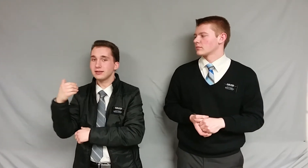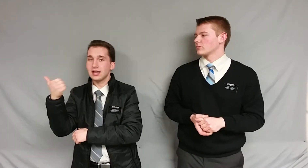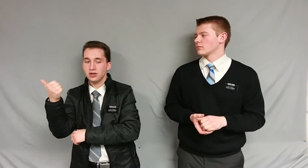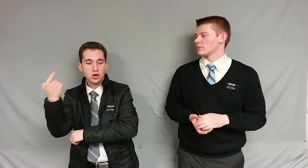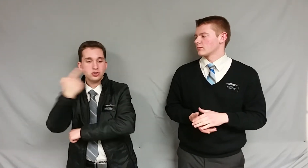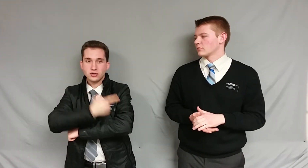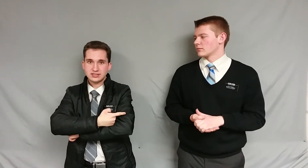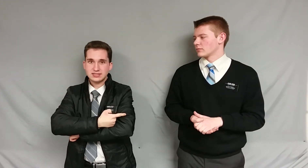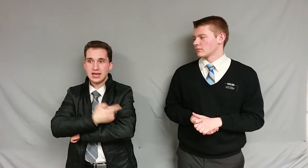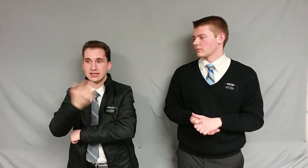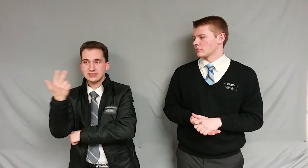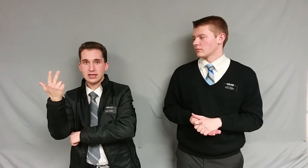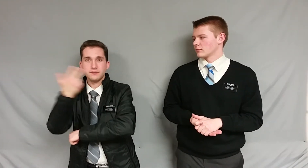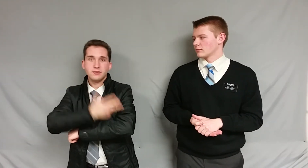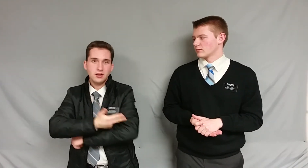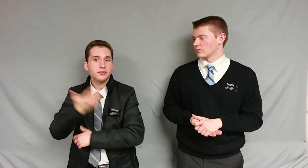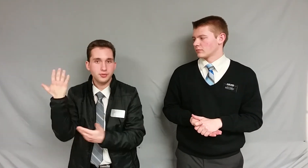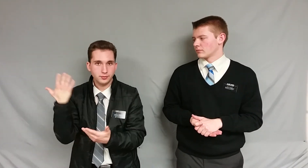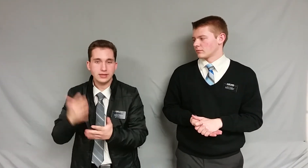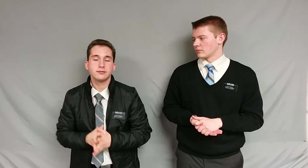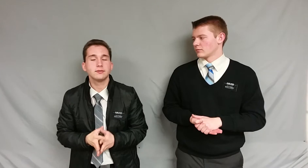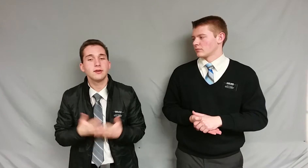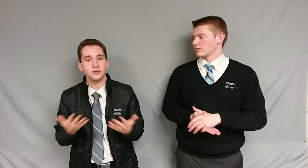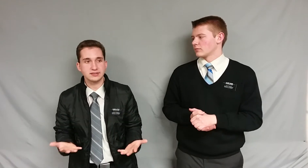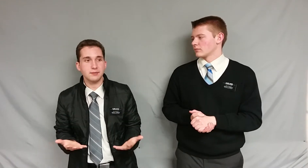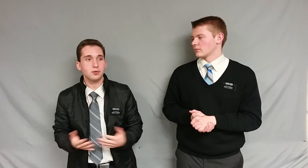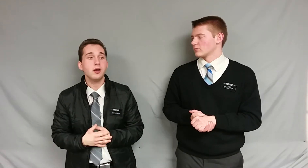Again, notice the ten instead of the three, for example.